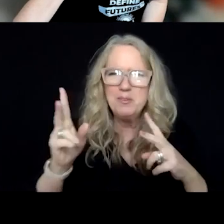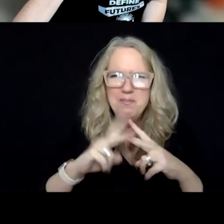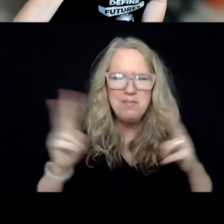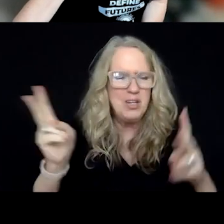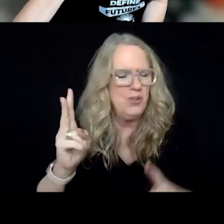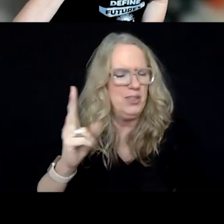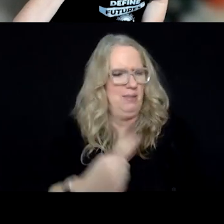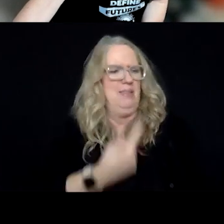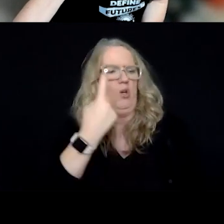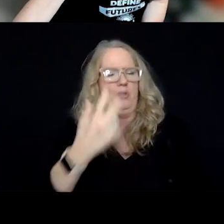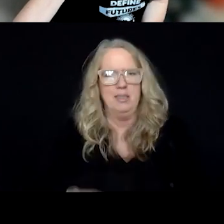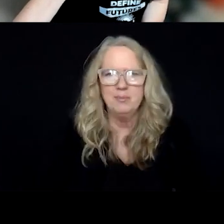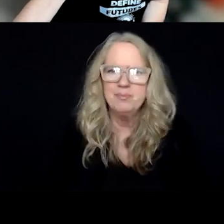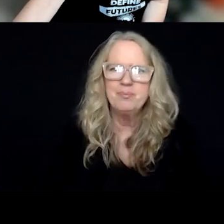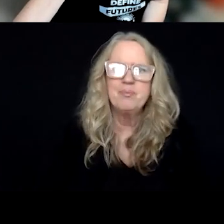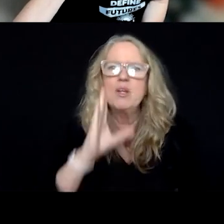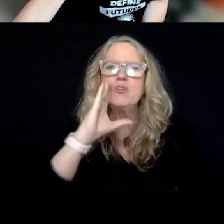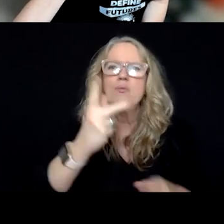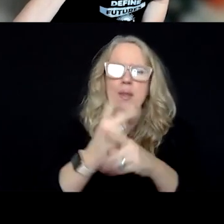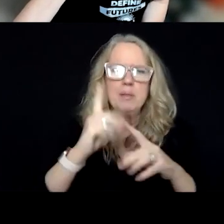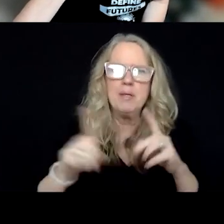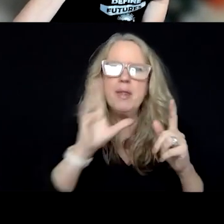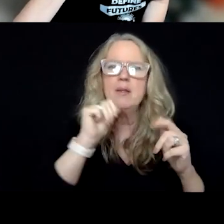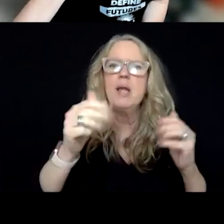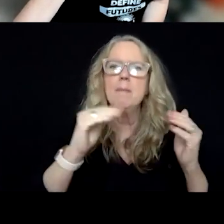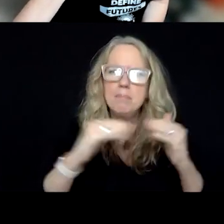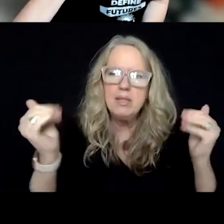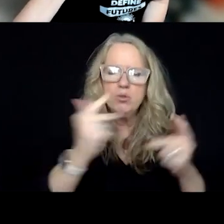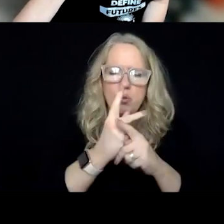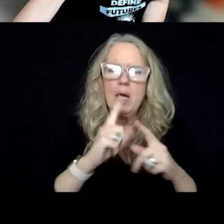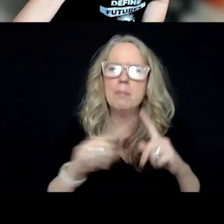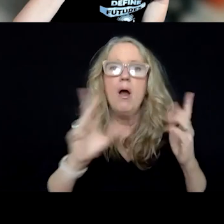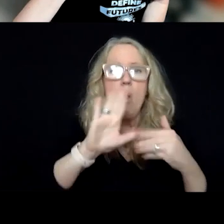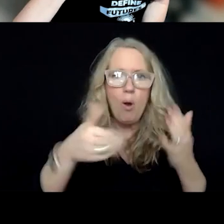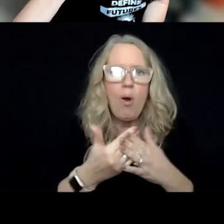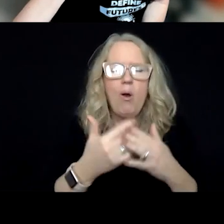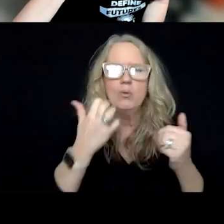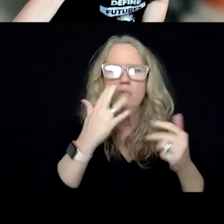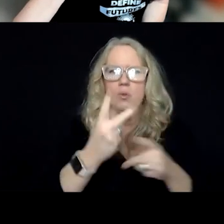SO ALL SUPERVISORS SHOULD BE PRACTICING SELF AWARENESS AND